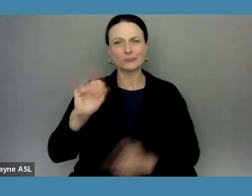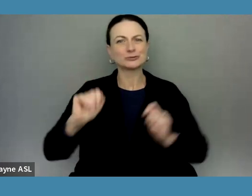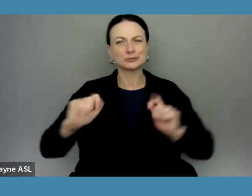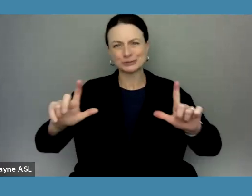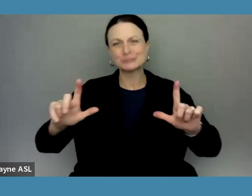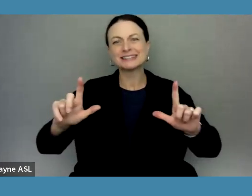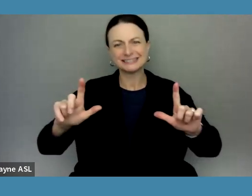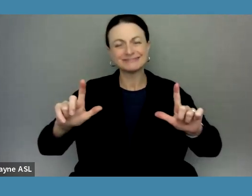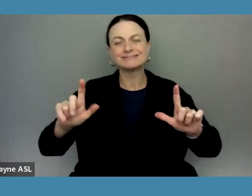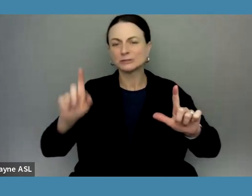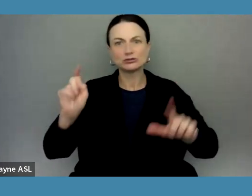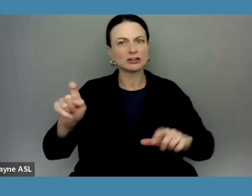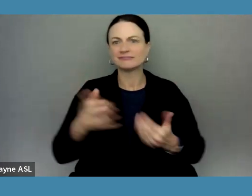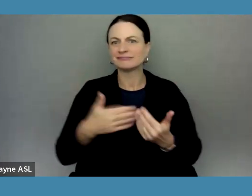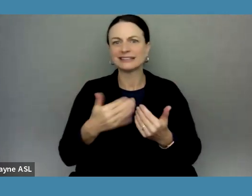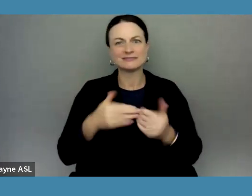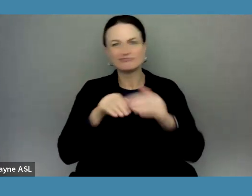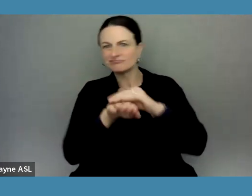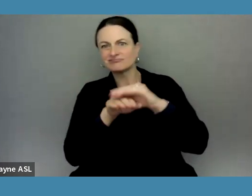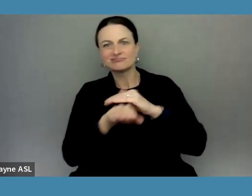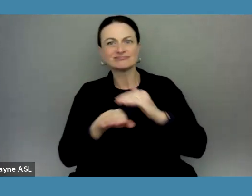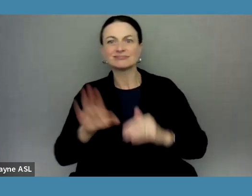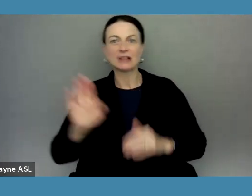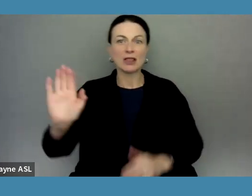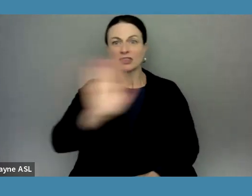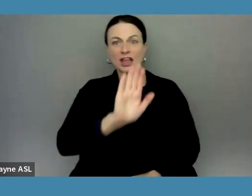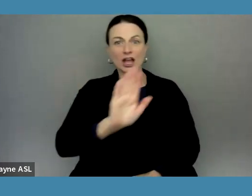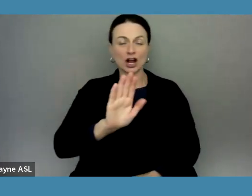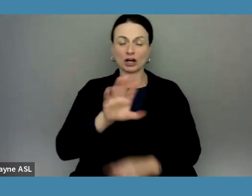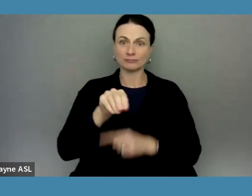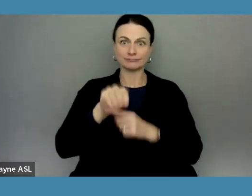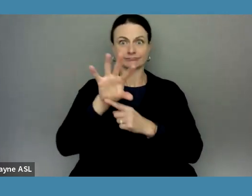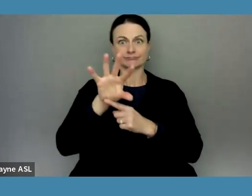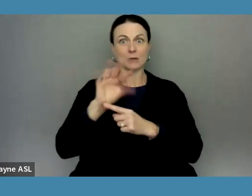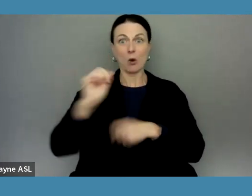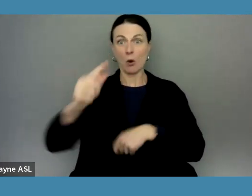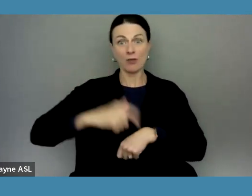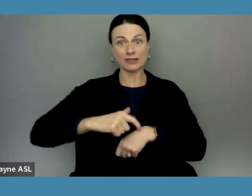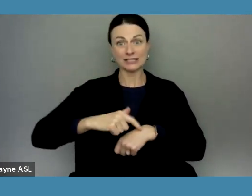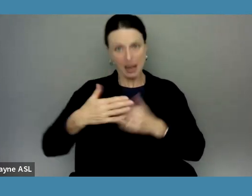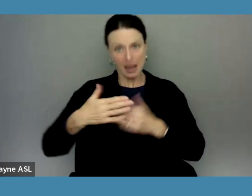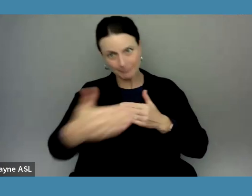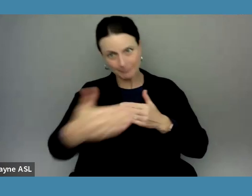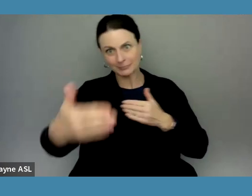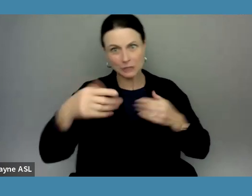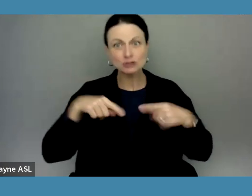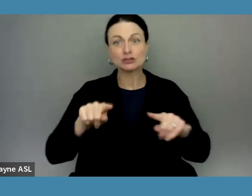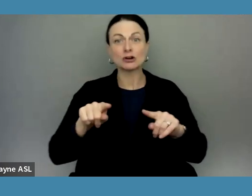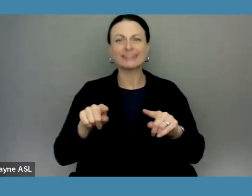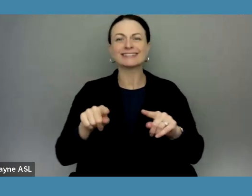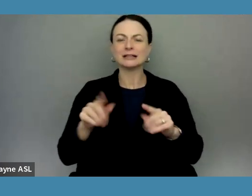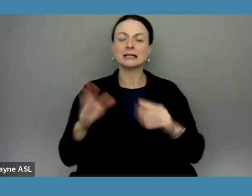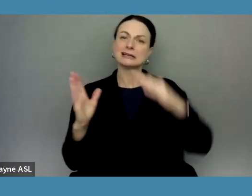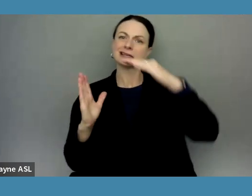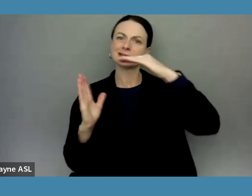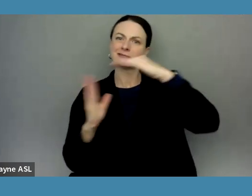and you should be able to access their video and see them at all times during the webinar, typically in the top right of your screen.